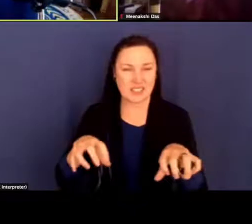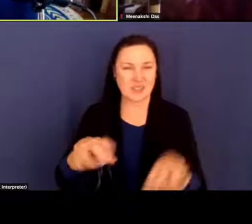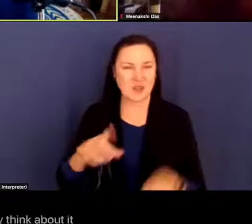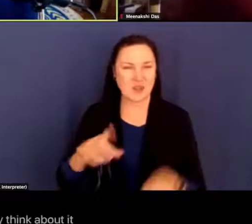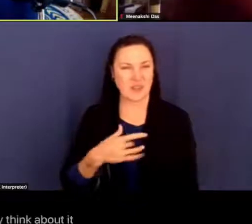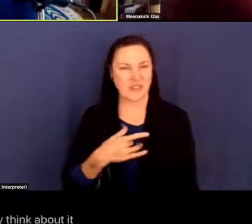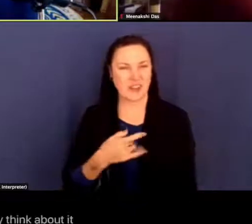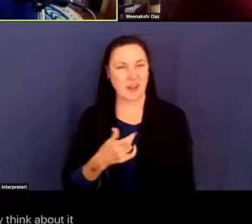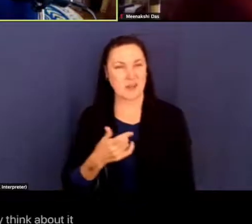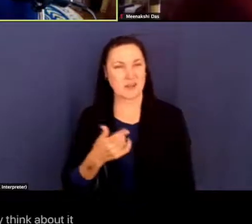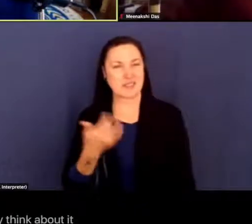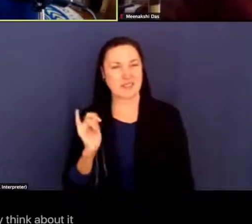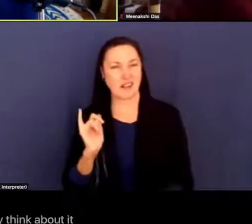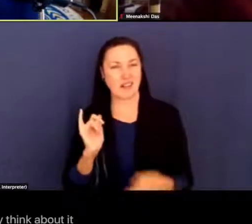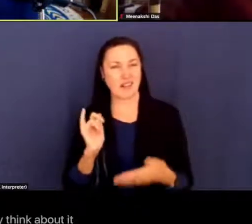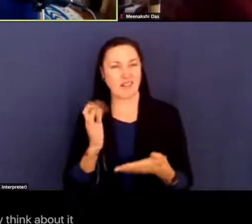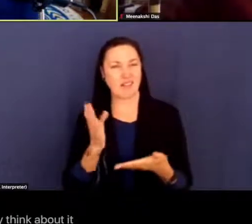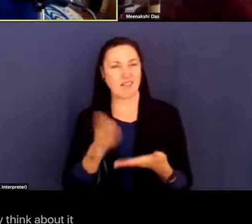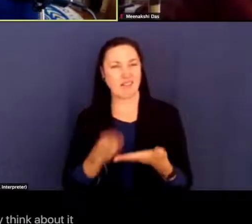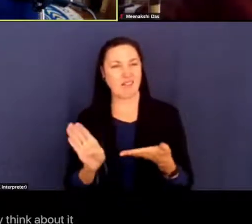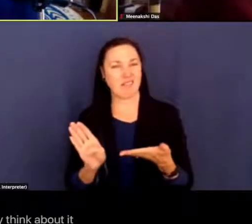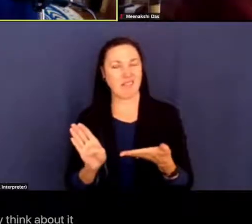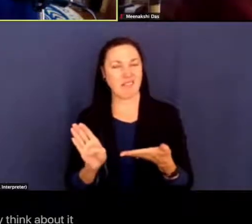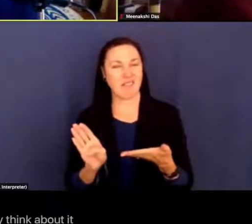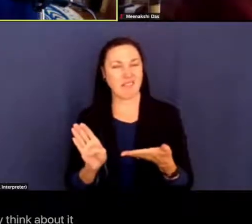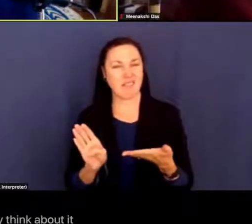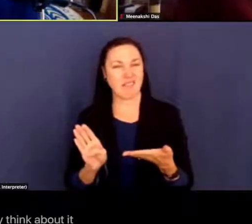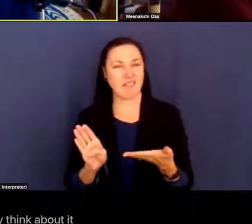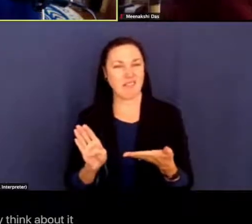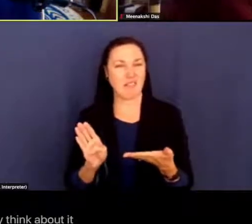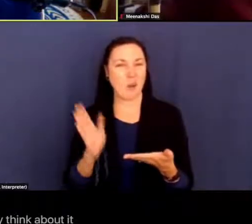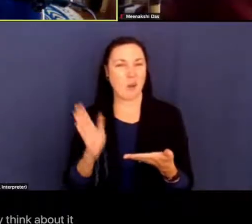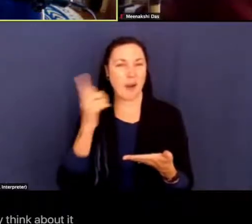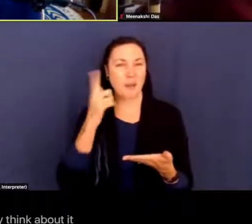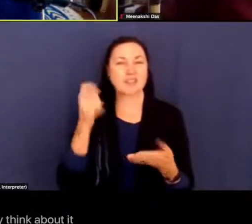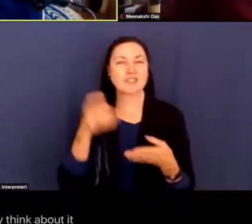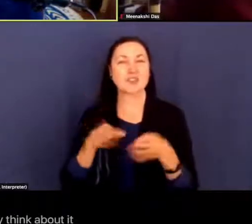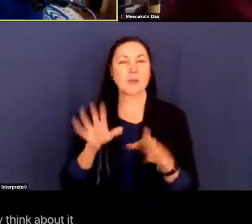still I would say that underlying cultural feeling of well I can participate in my work